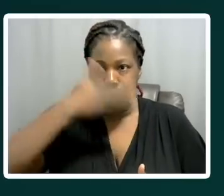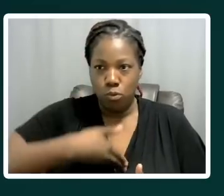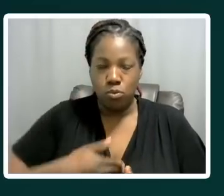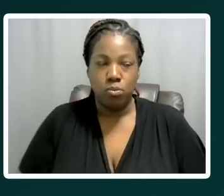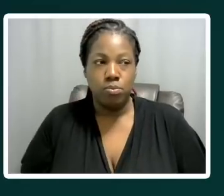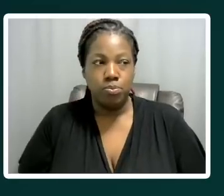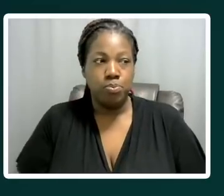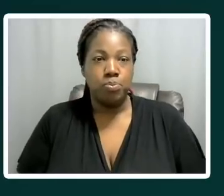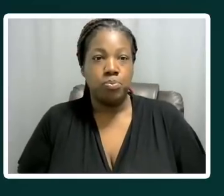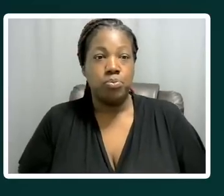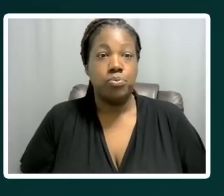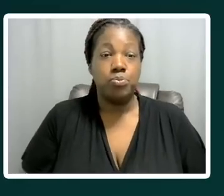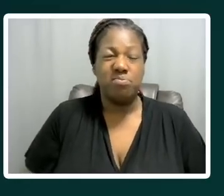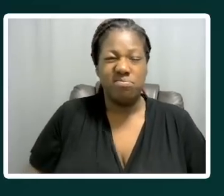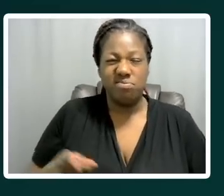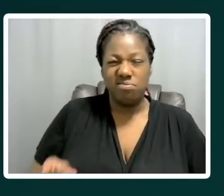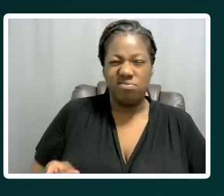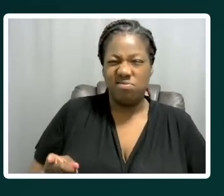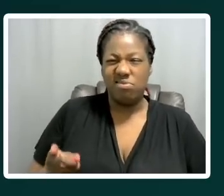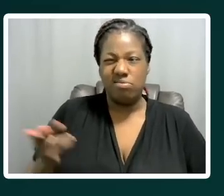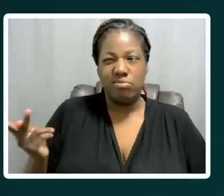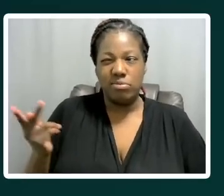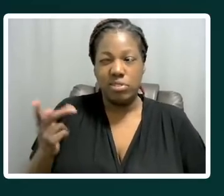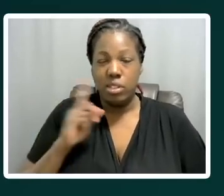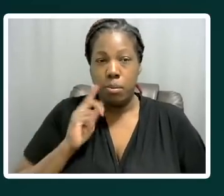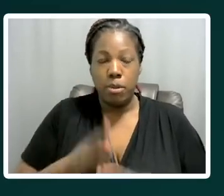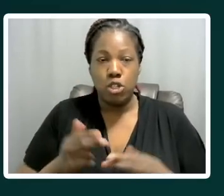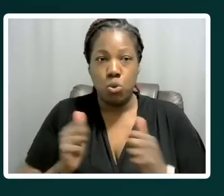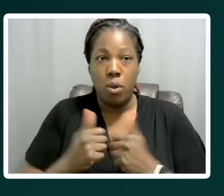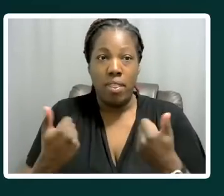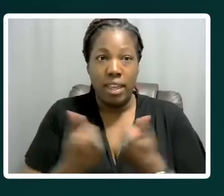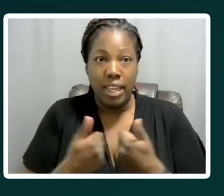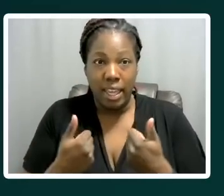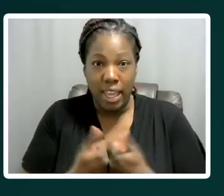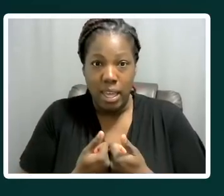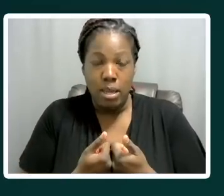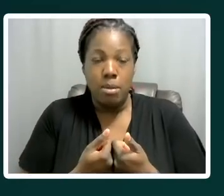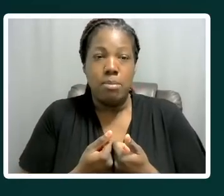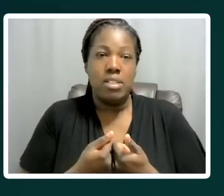As Victor and Sofia mentioned with our games and simulations, the first thing we look at is really